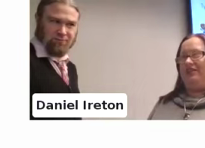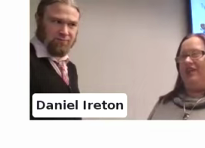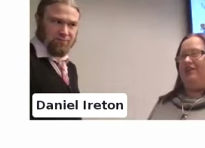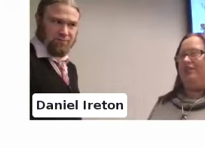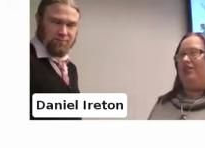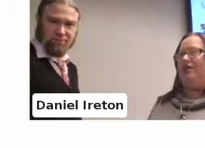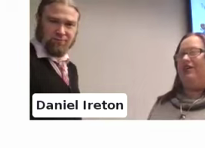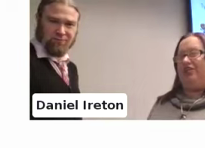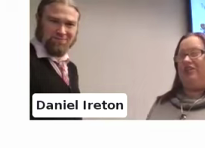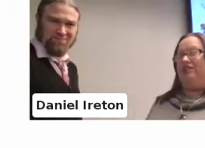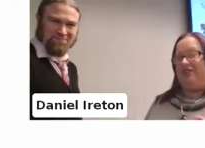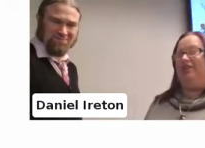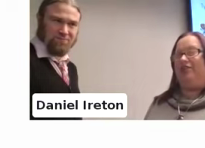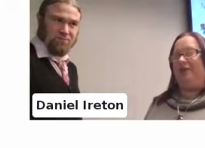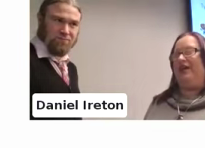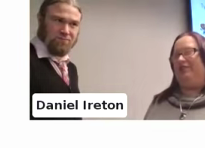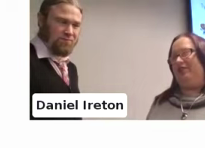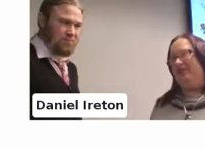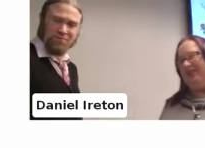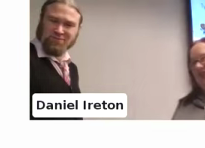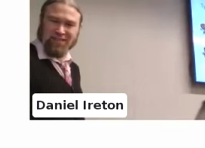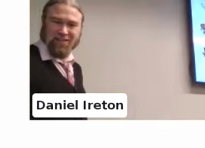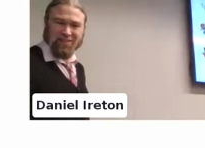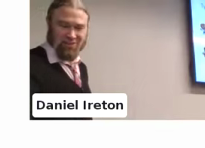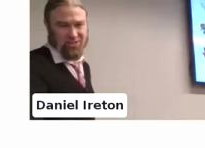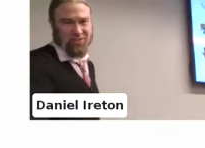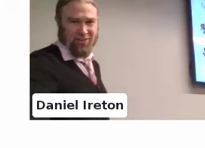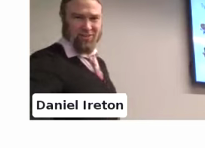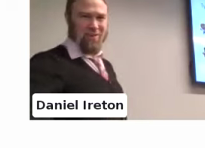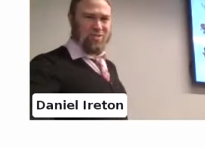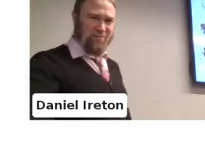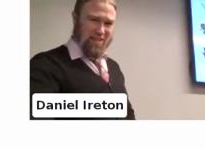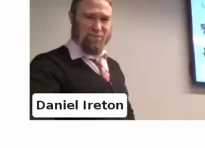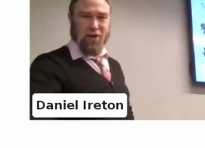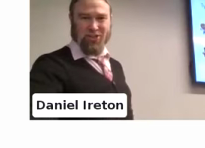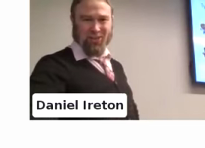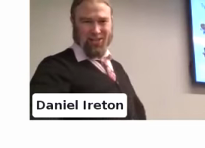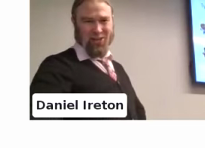Angie: And having just recently playing the mean version of you no with my niece really do bring out the killer.